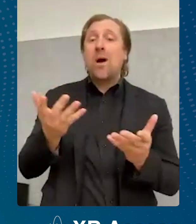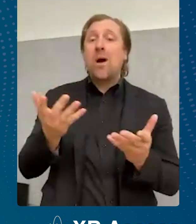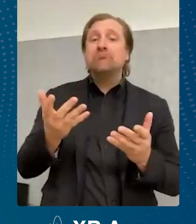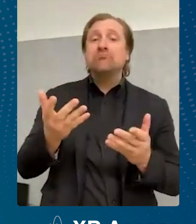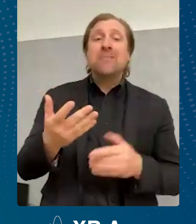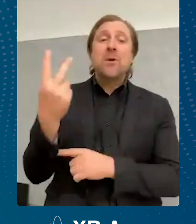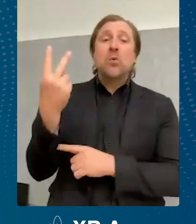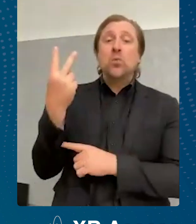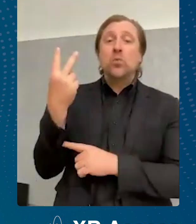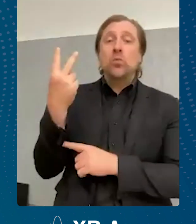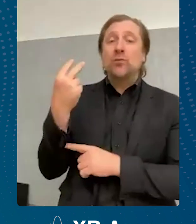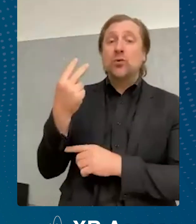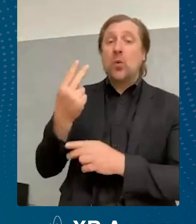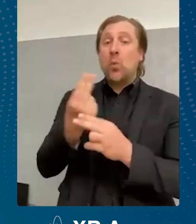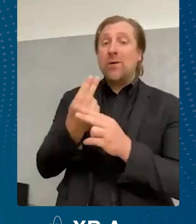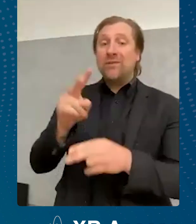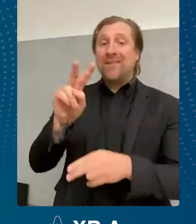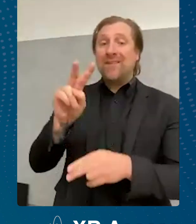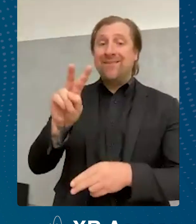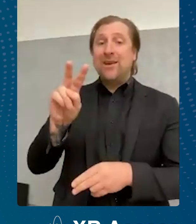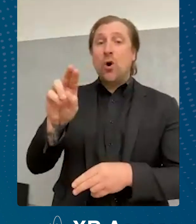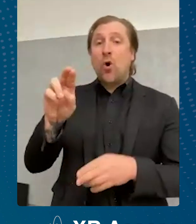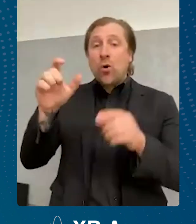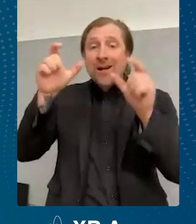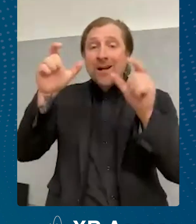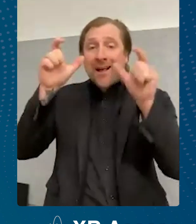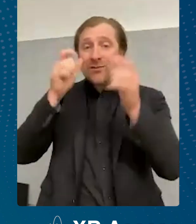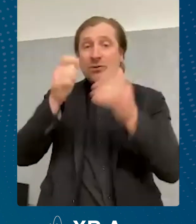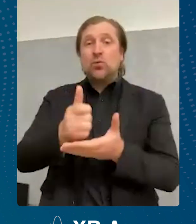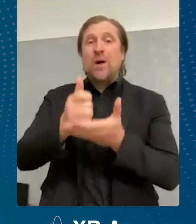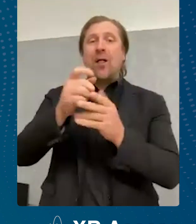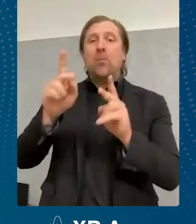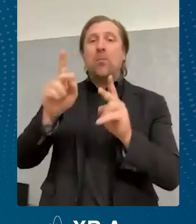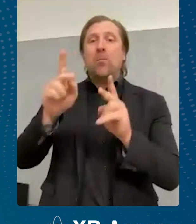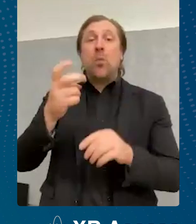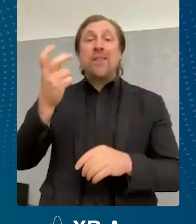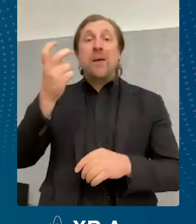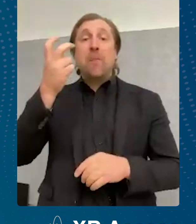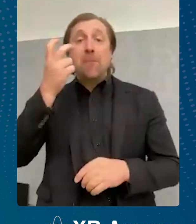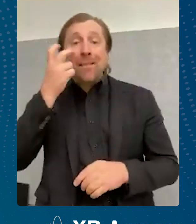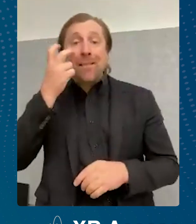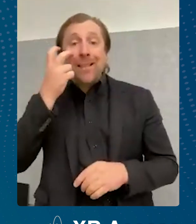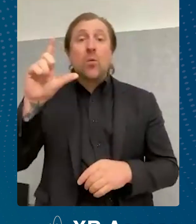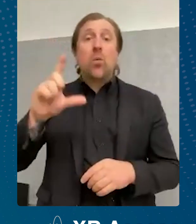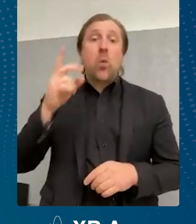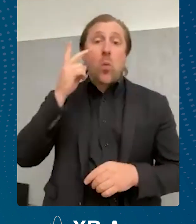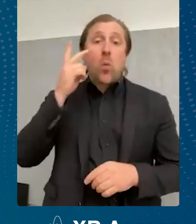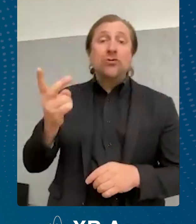to use VR glasses to help people with visual impairments. The idea is that VR is really flexible,